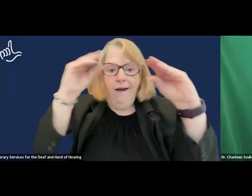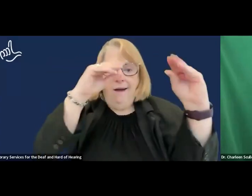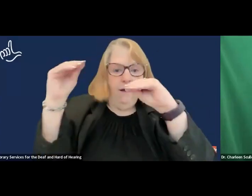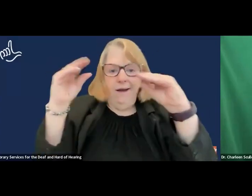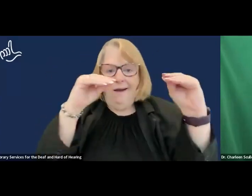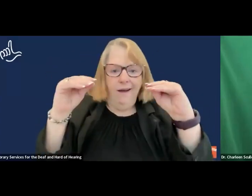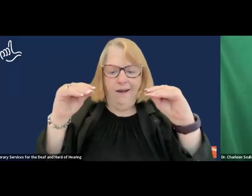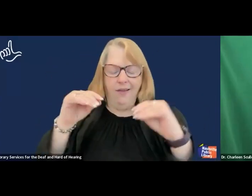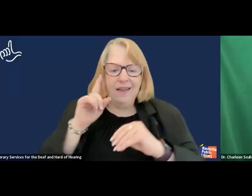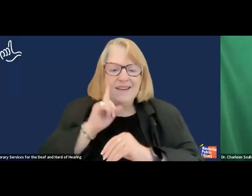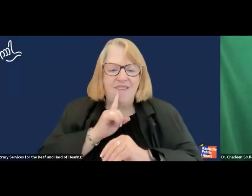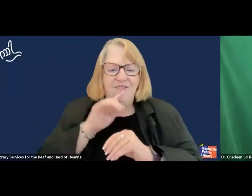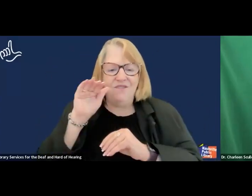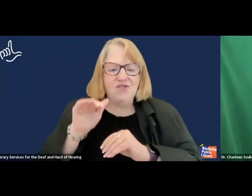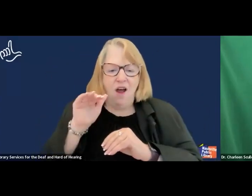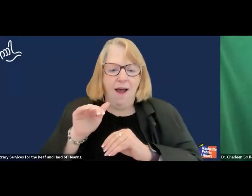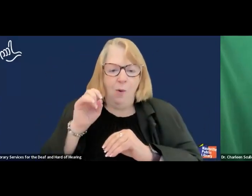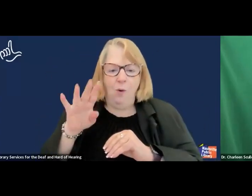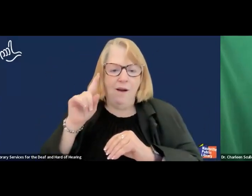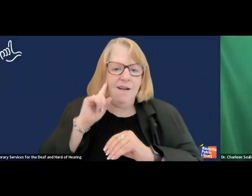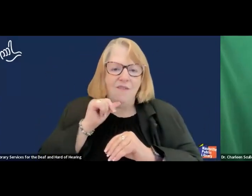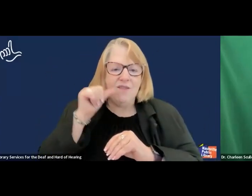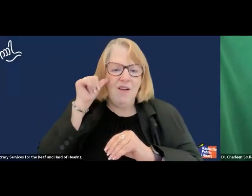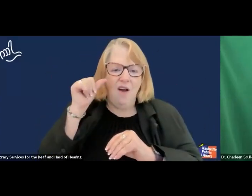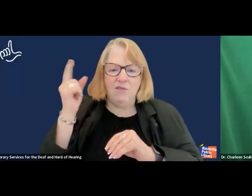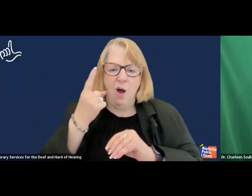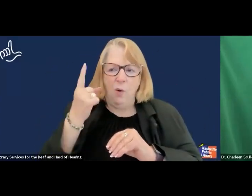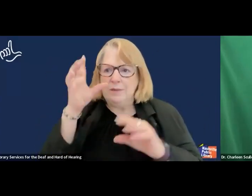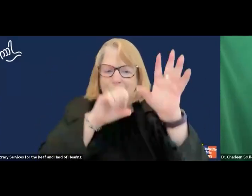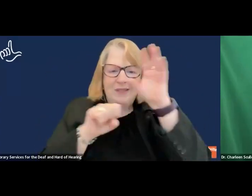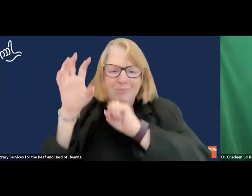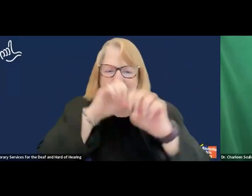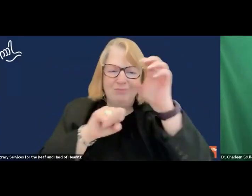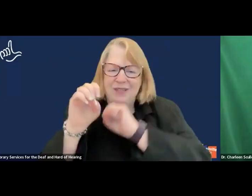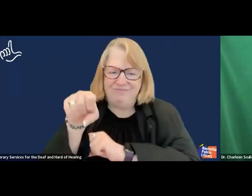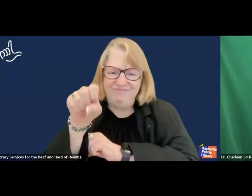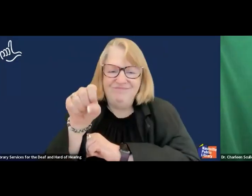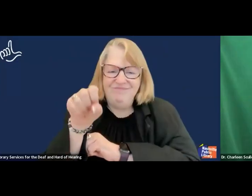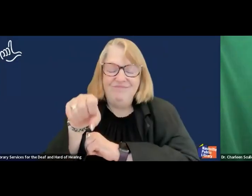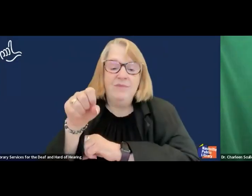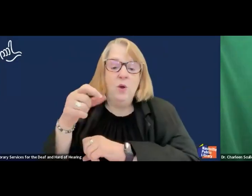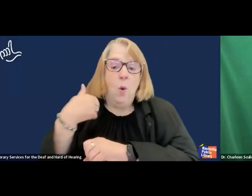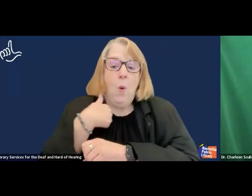Right, that concept of people sitting around the table while a Deaf child, or Deaf adult,